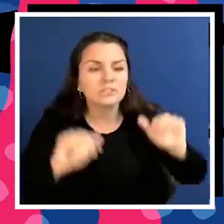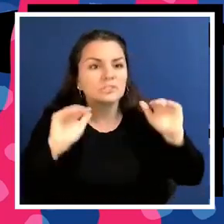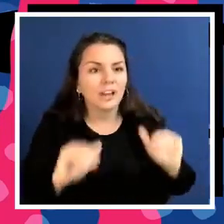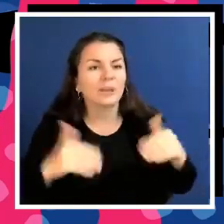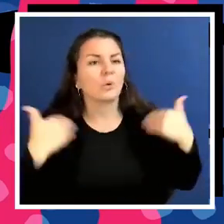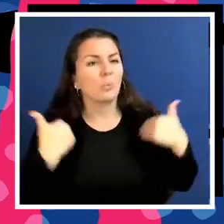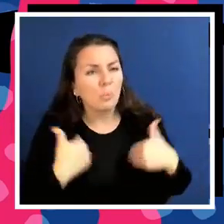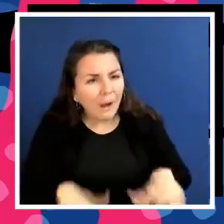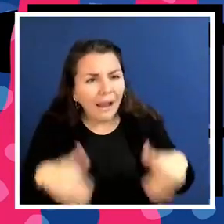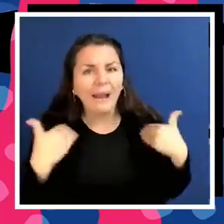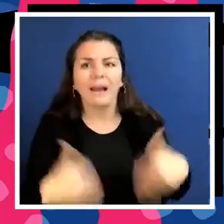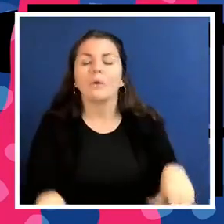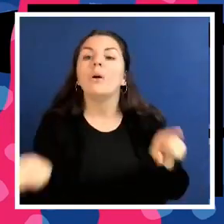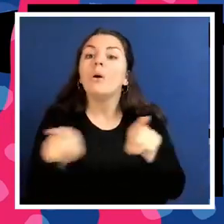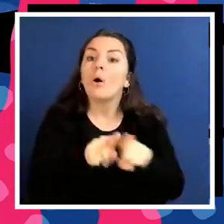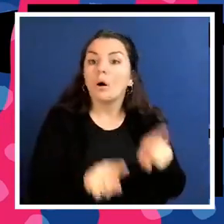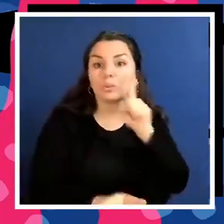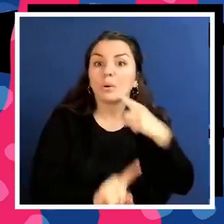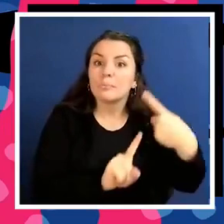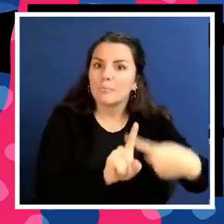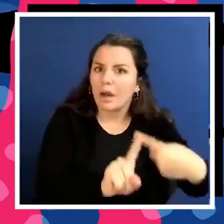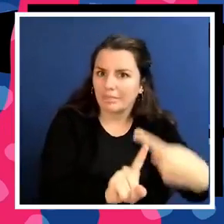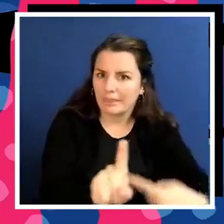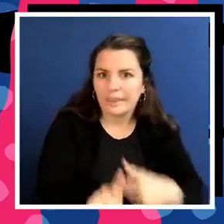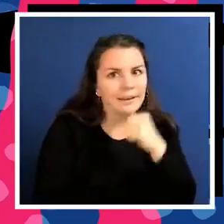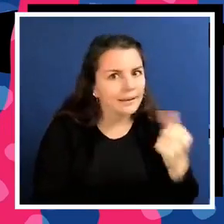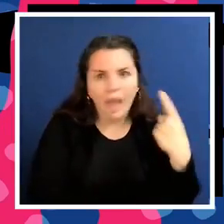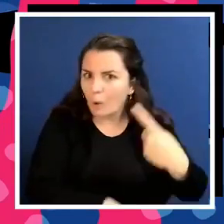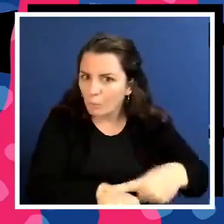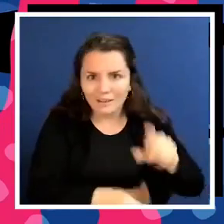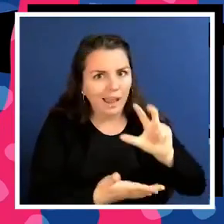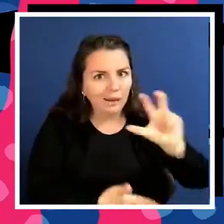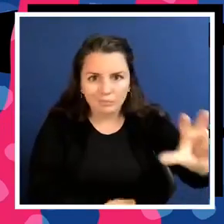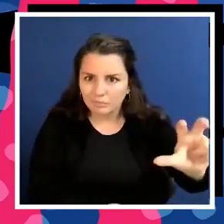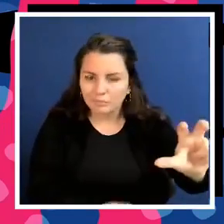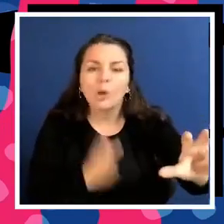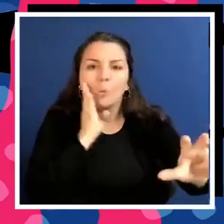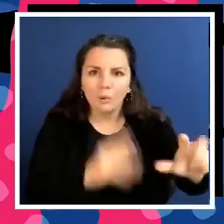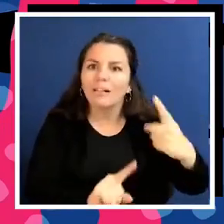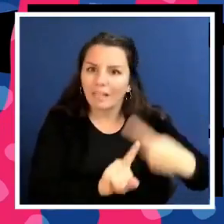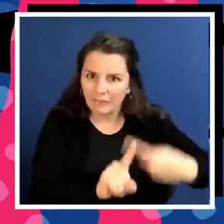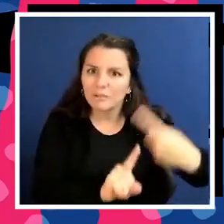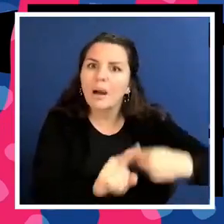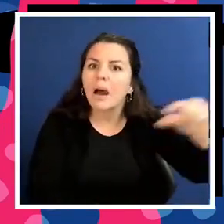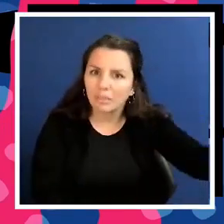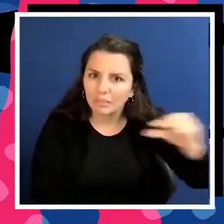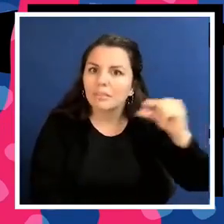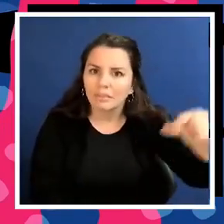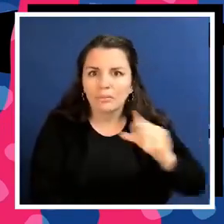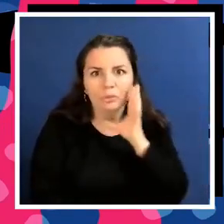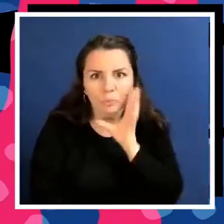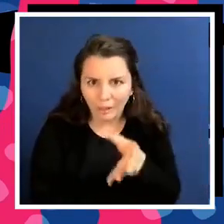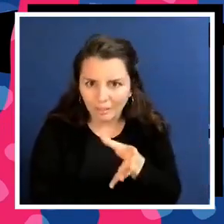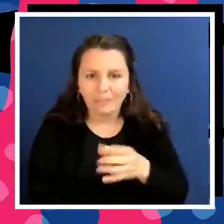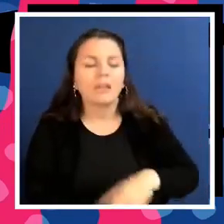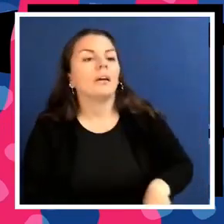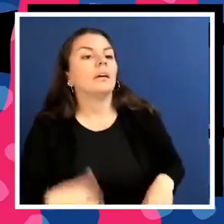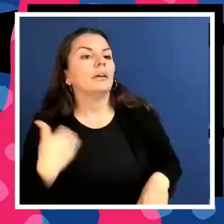AS WE GATHER HERE TODAY,